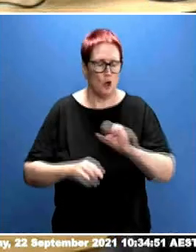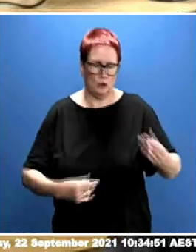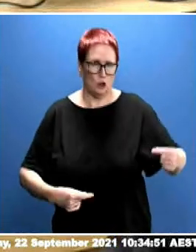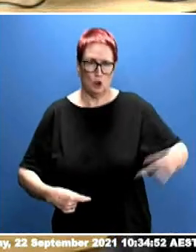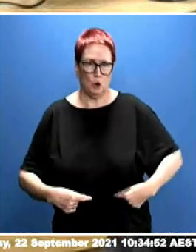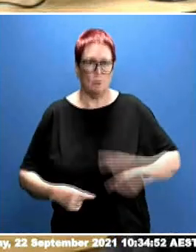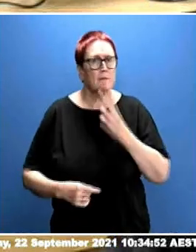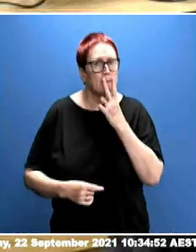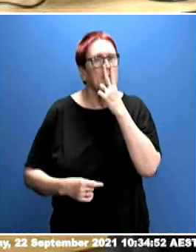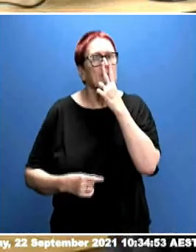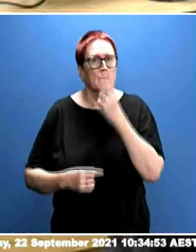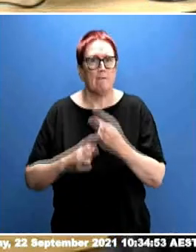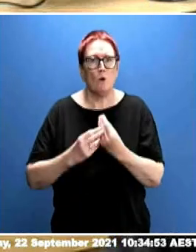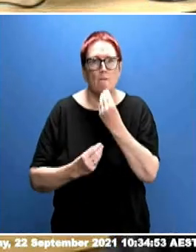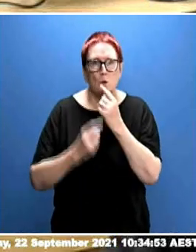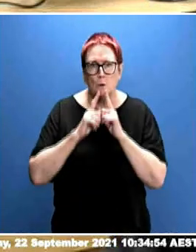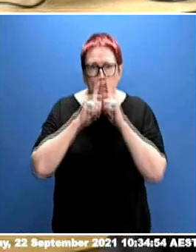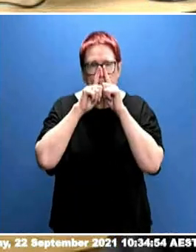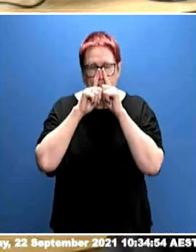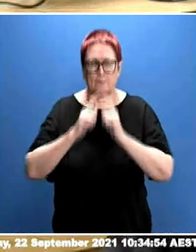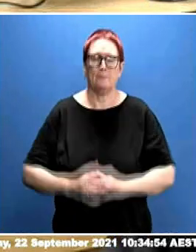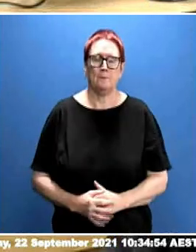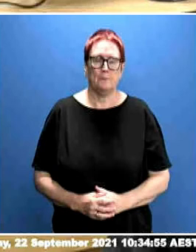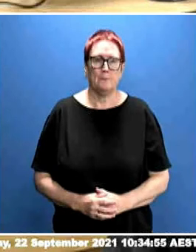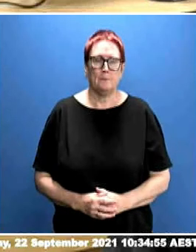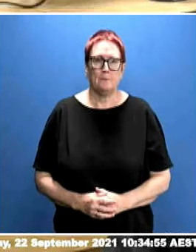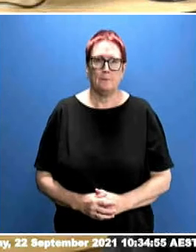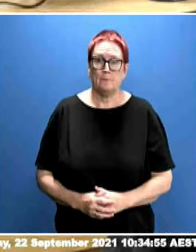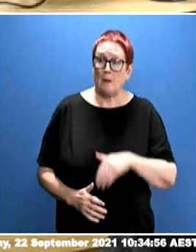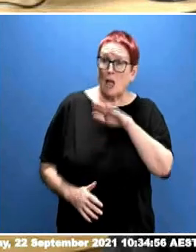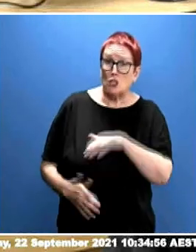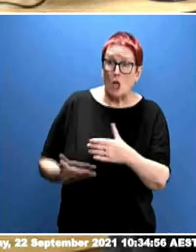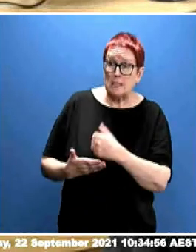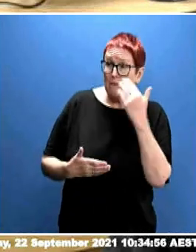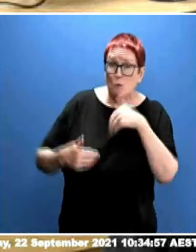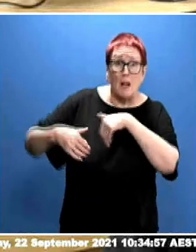So after the Child Safety officer left and had the dinner,